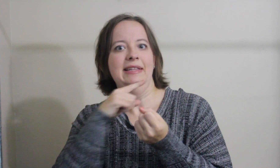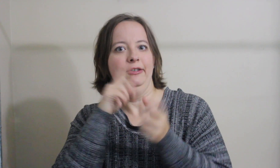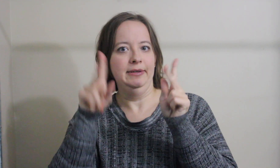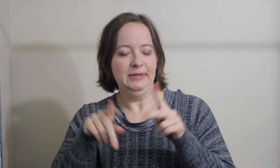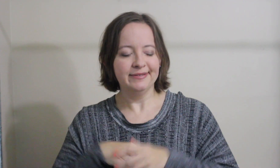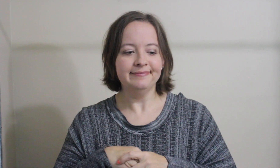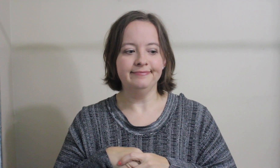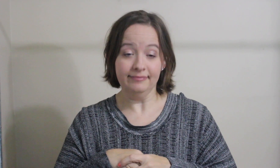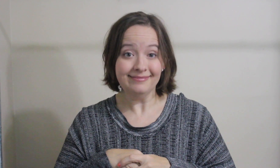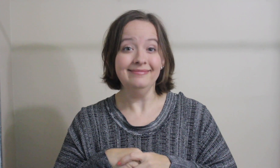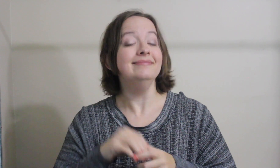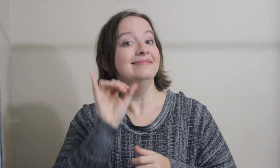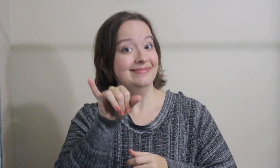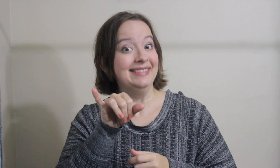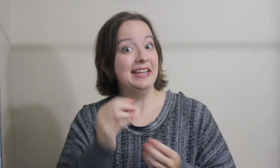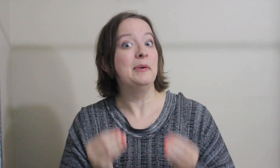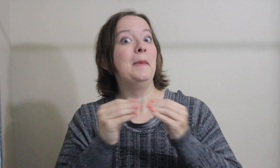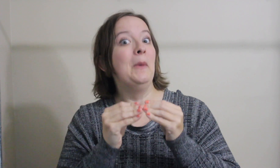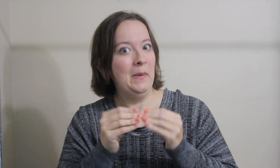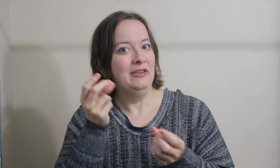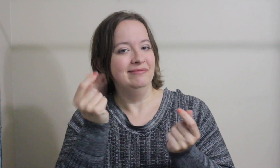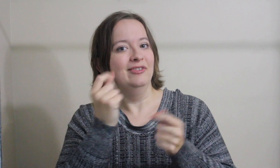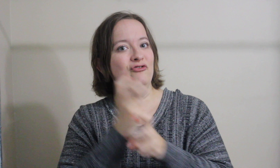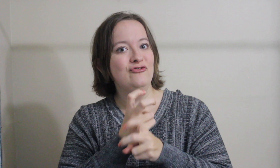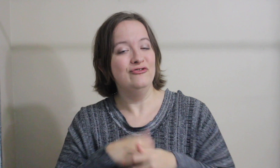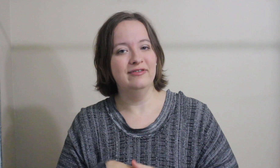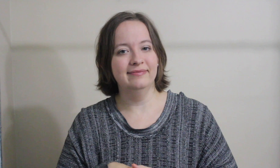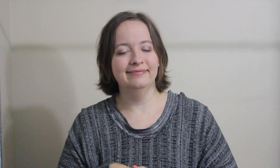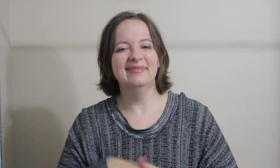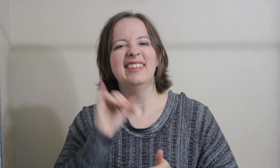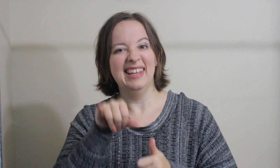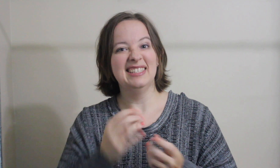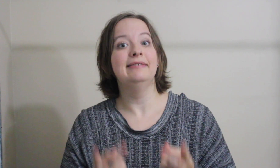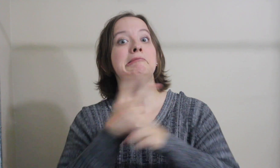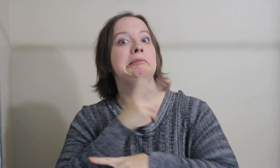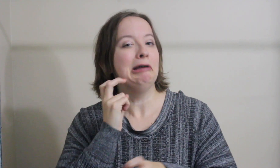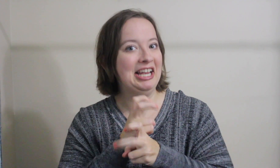and then you're just signing what the hearing consumer says. That's even more challenging because you have to be really quick.